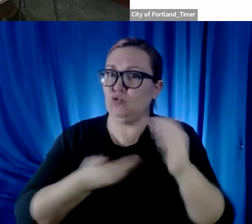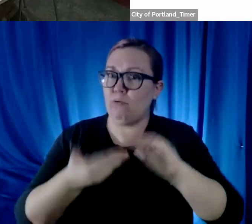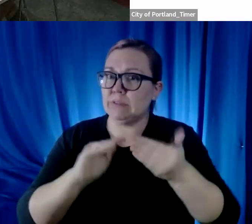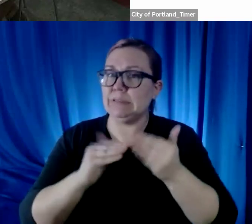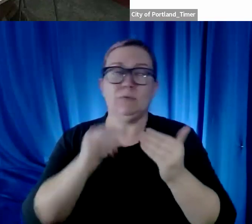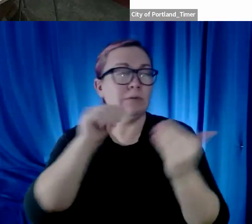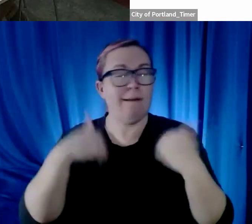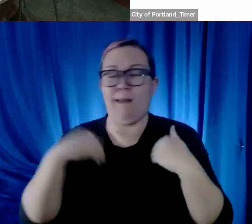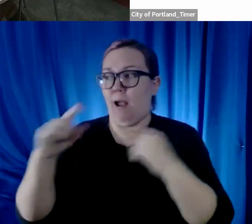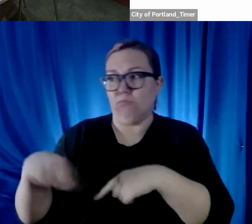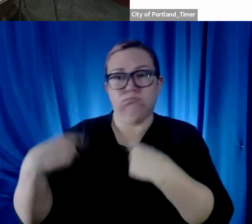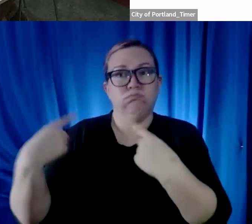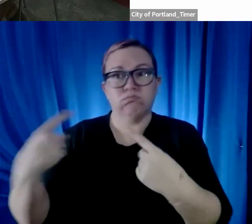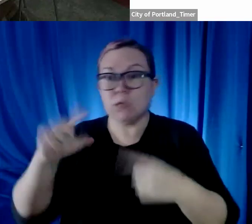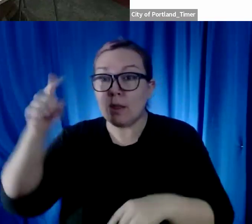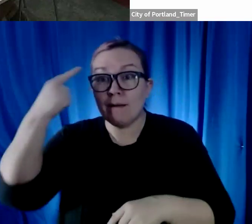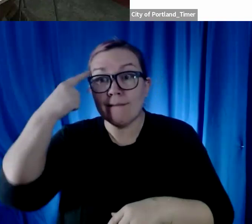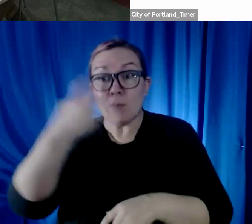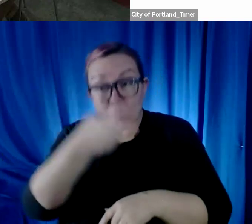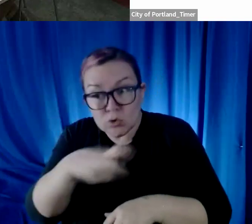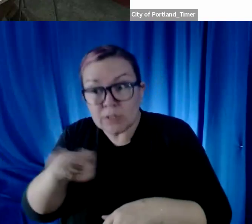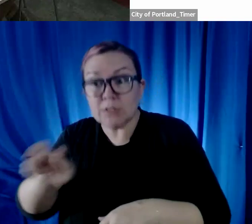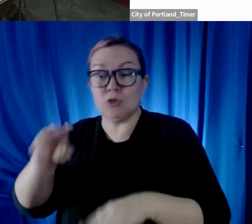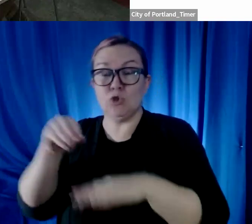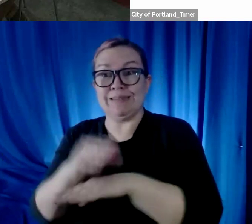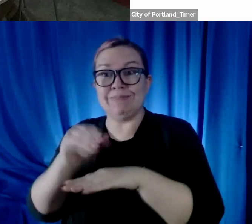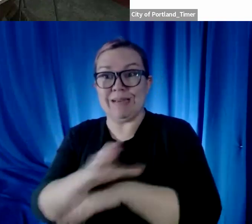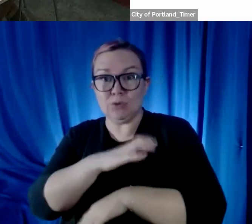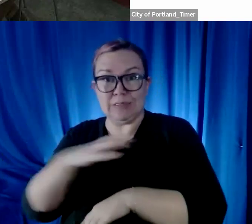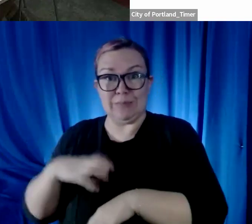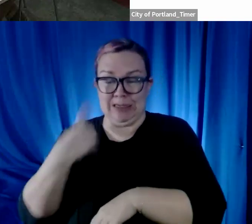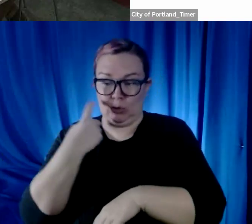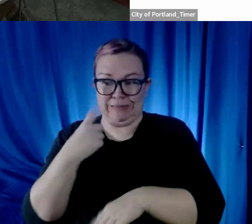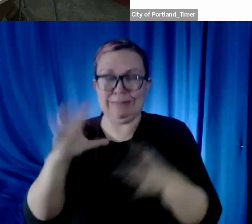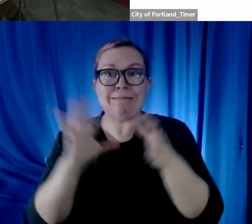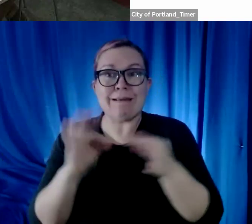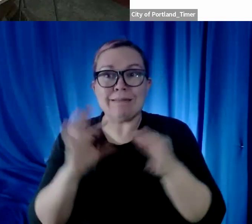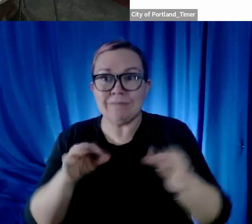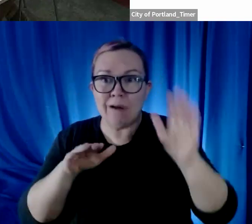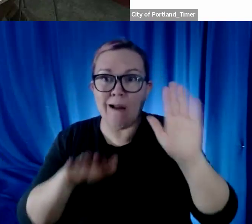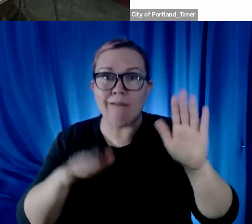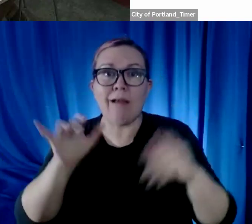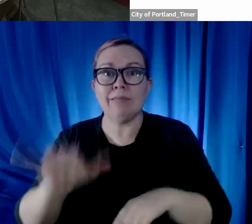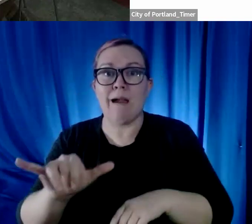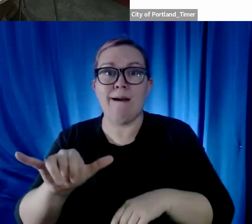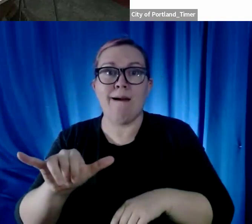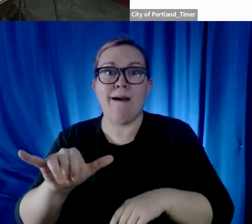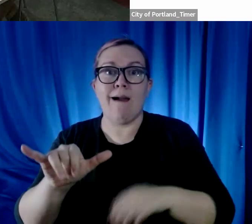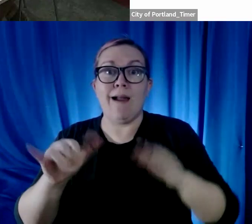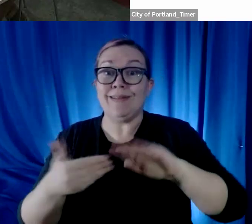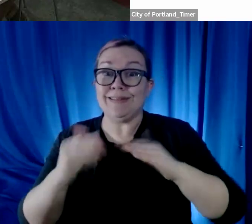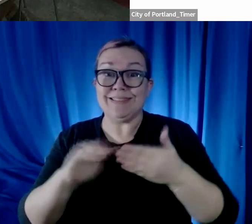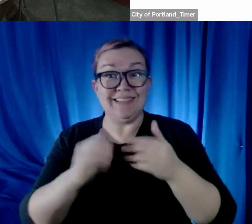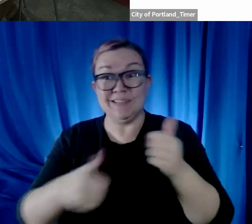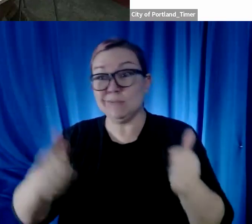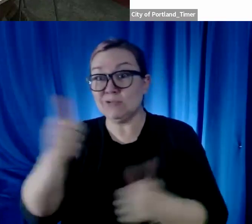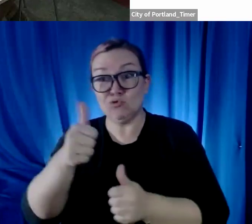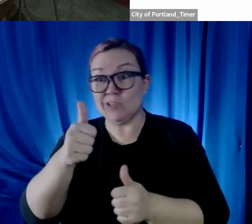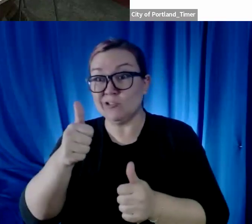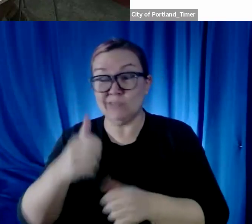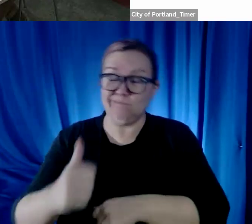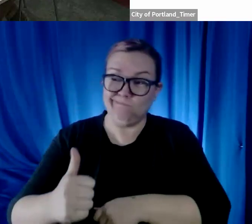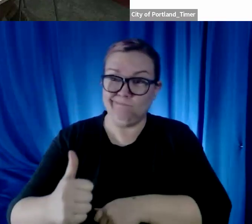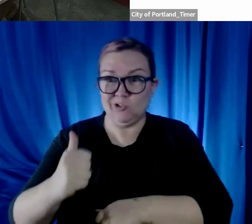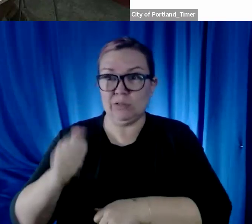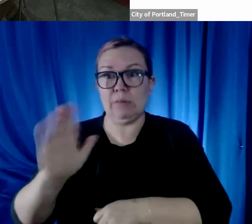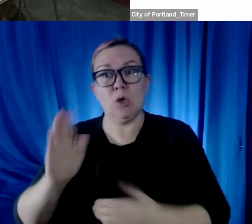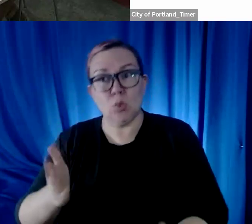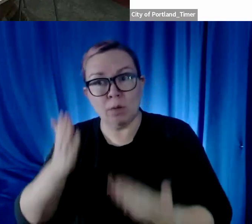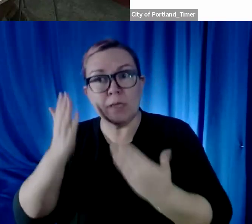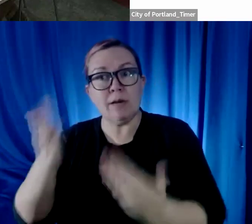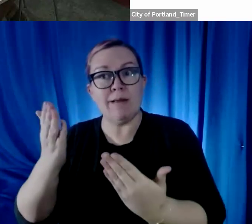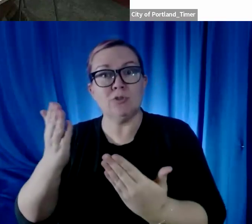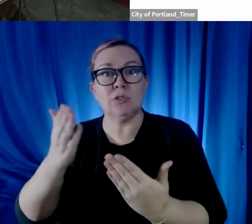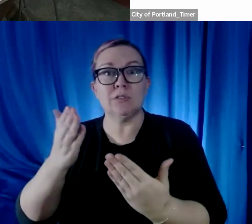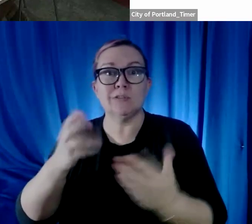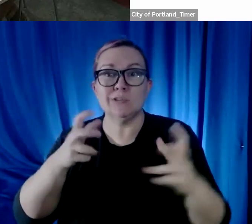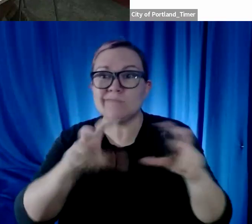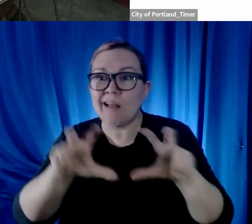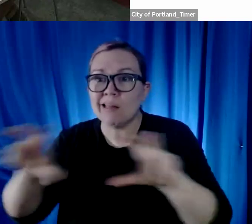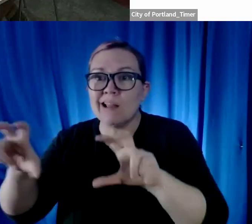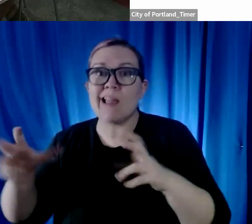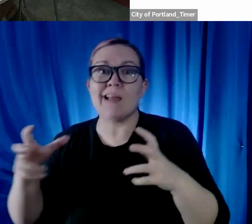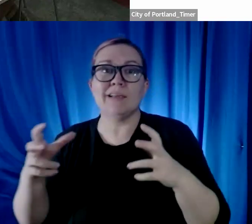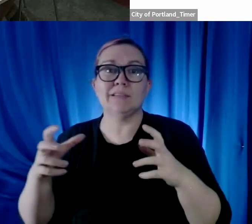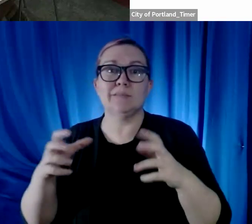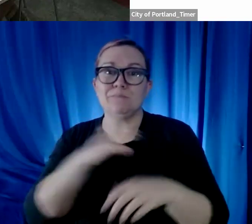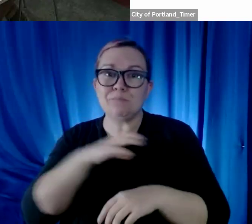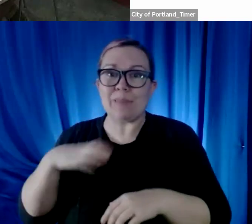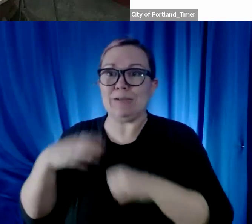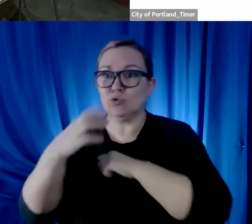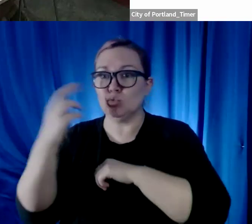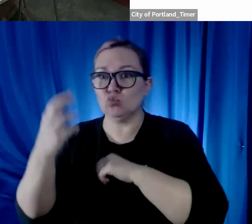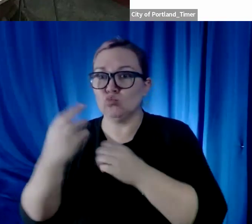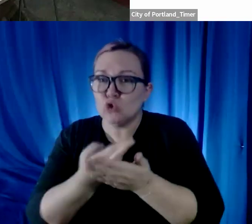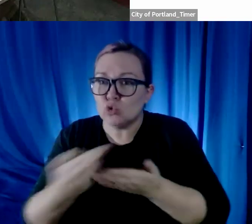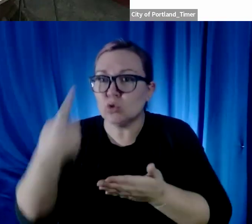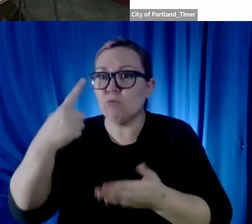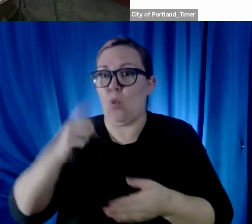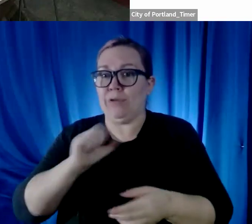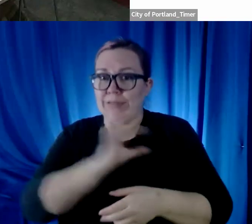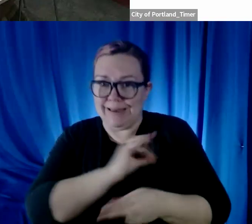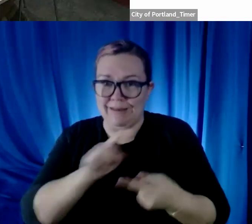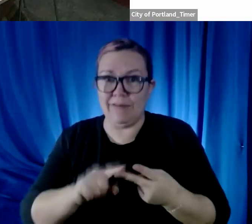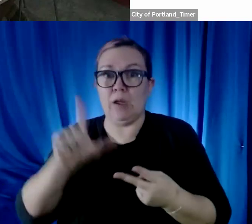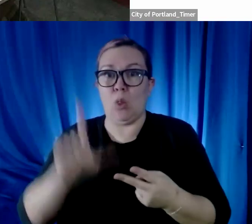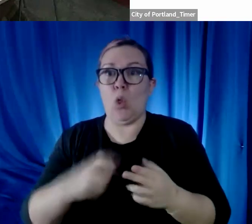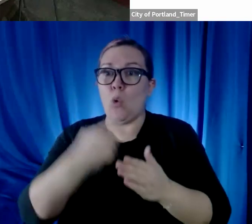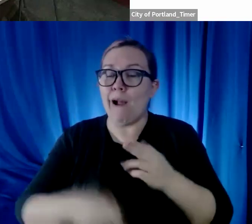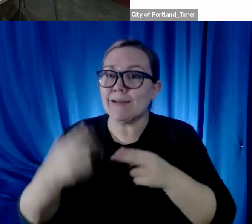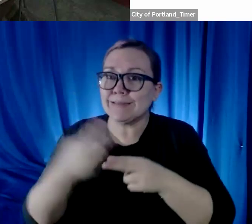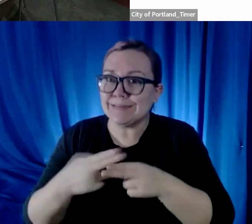The Government Transition Advisory Committee recently testified that the city administration rejected their recommendations to allocate Council resources for staffing and low-cost temporary offices.